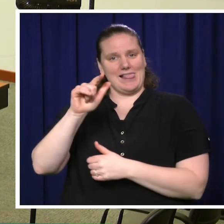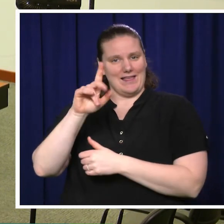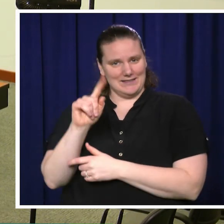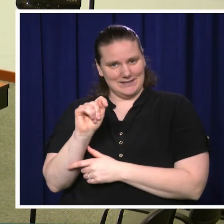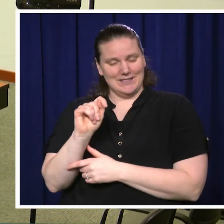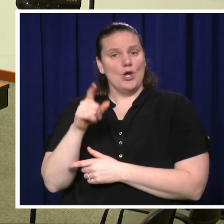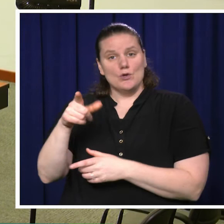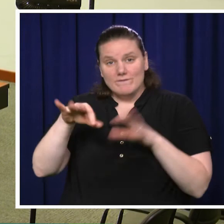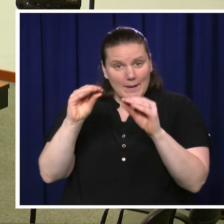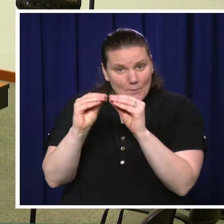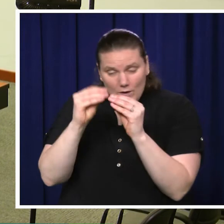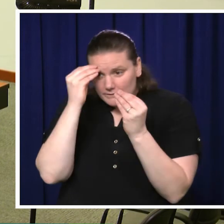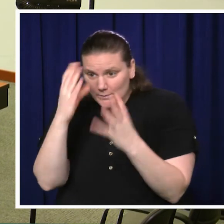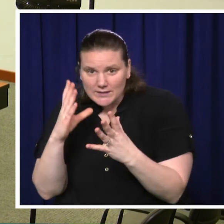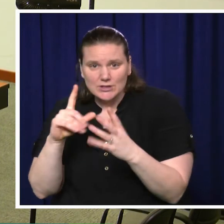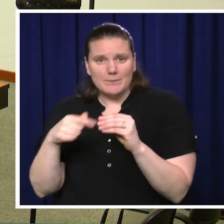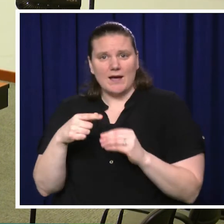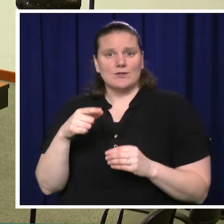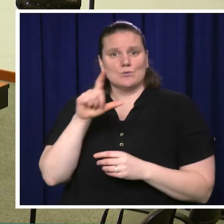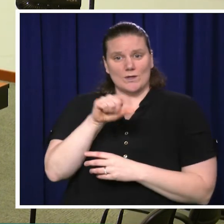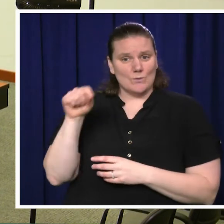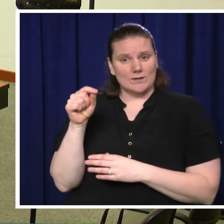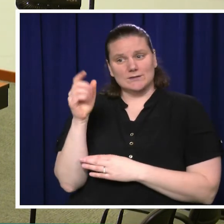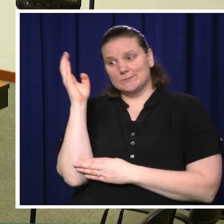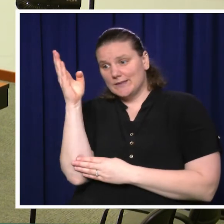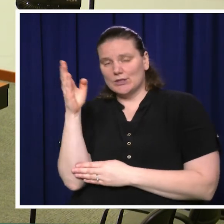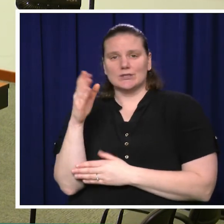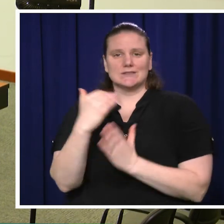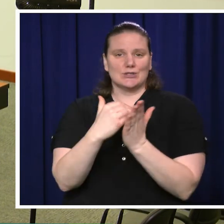Evelyn Hallett. You can find out more about the Commission on Aging 2020